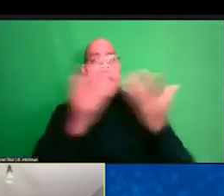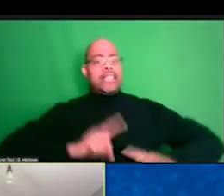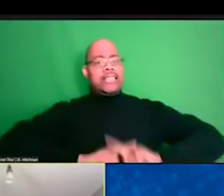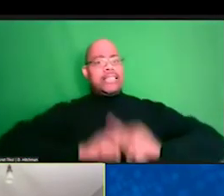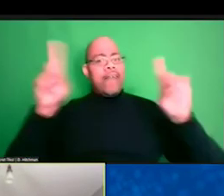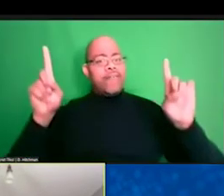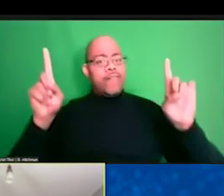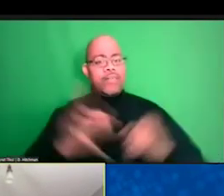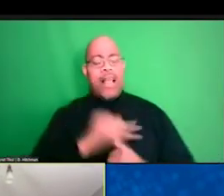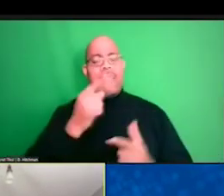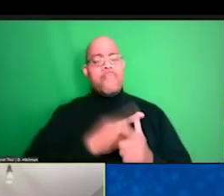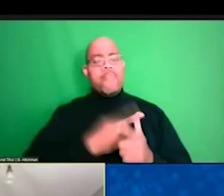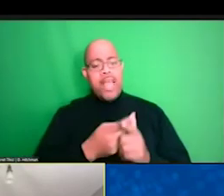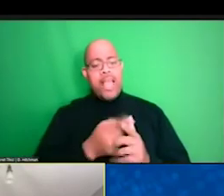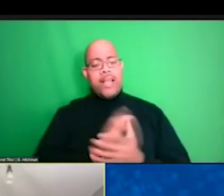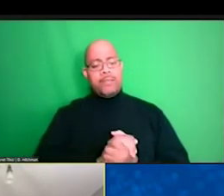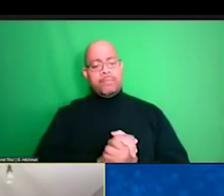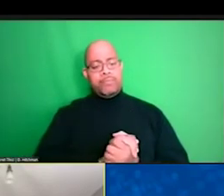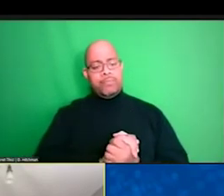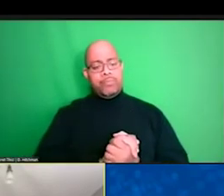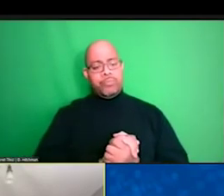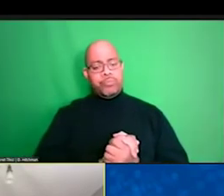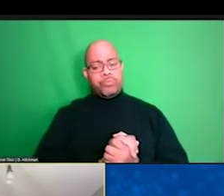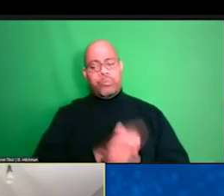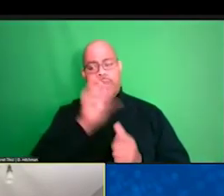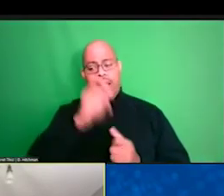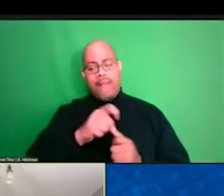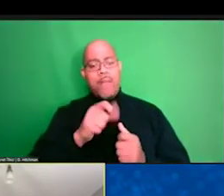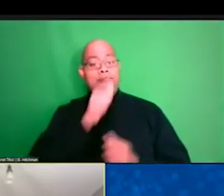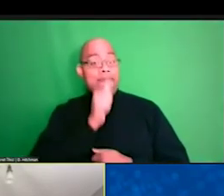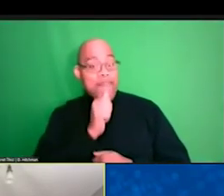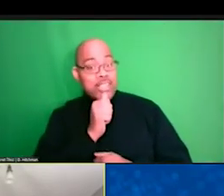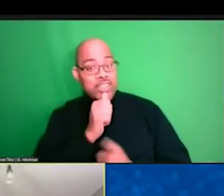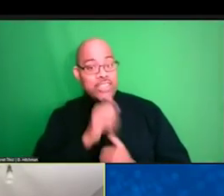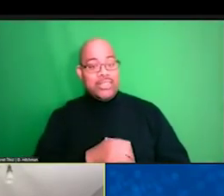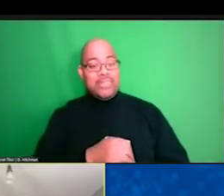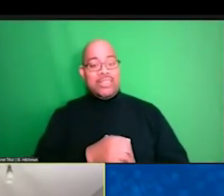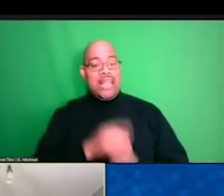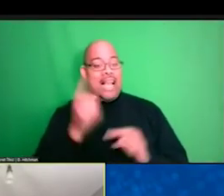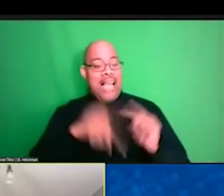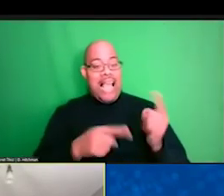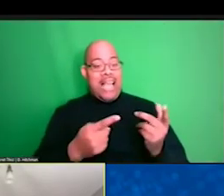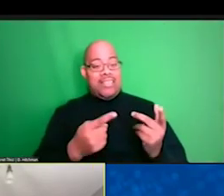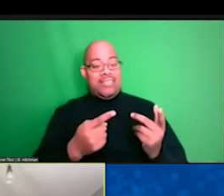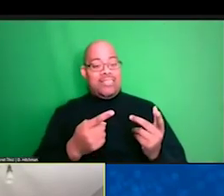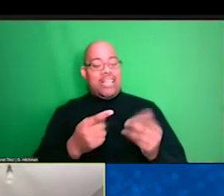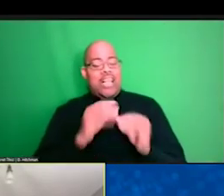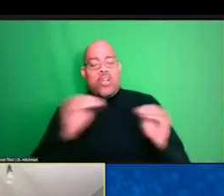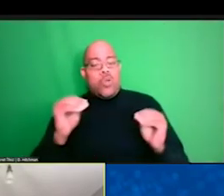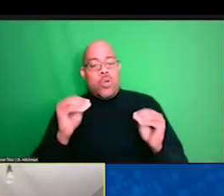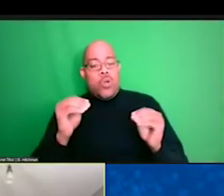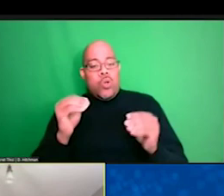And then you have to be patient, you know. You cannot be there's no end on accessibility.